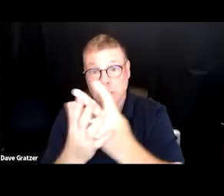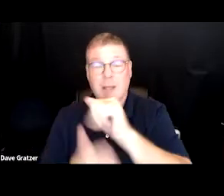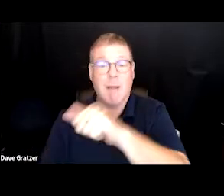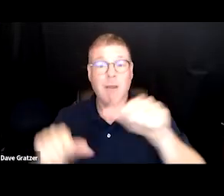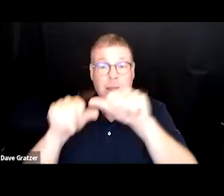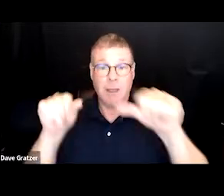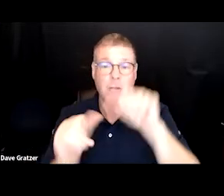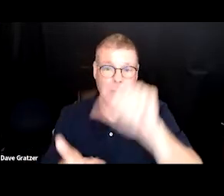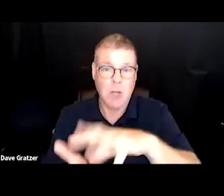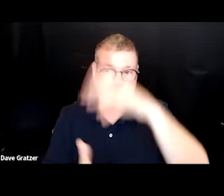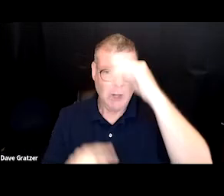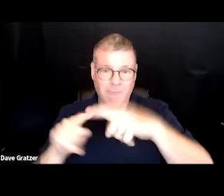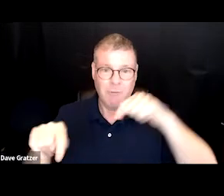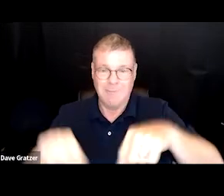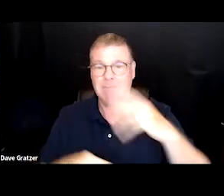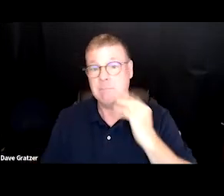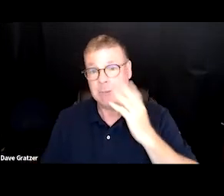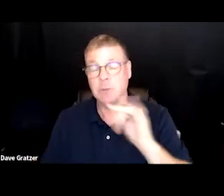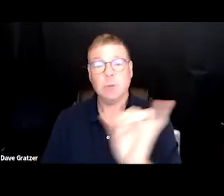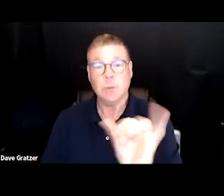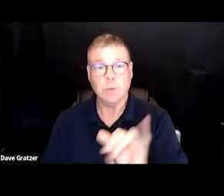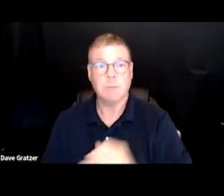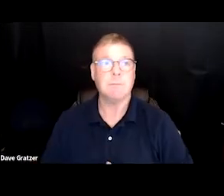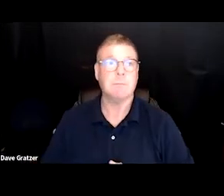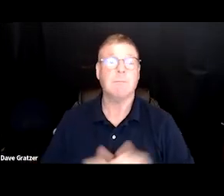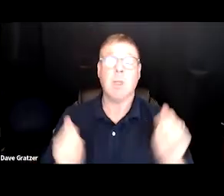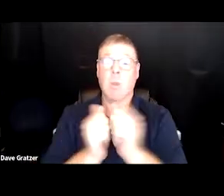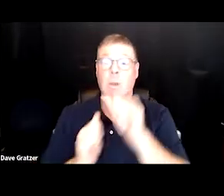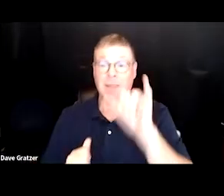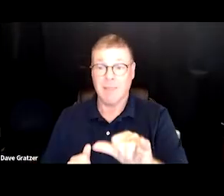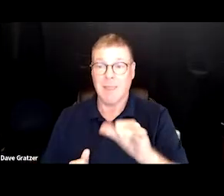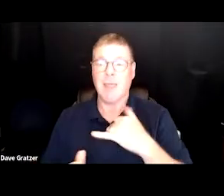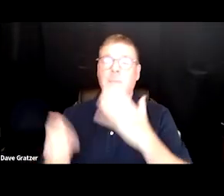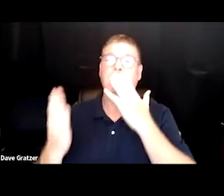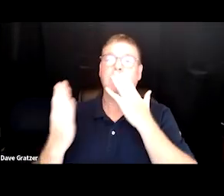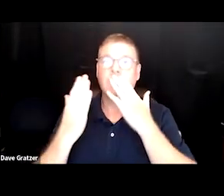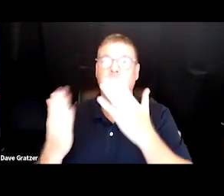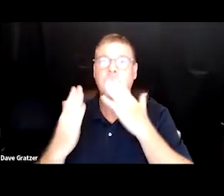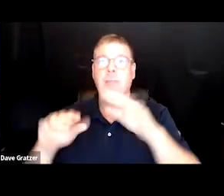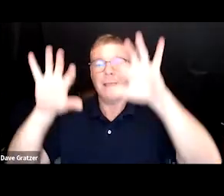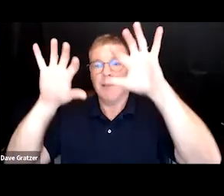can learn from this experience as well. So with that, I'll just thank, of course, my many, many collaborators.